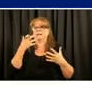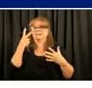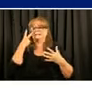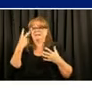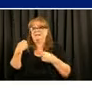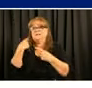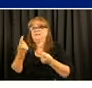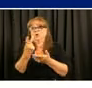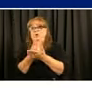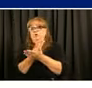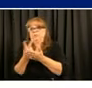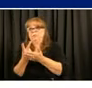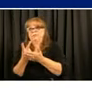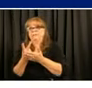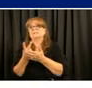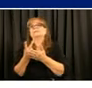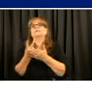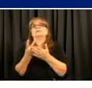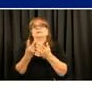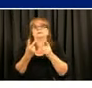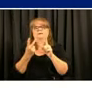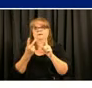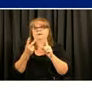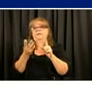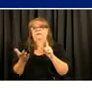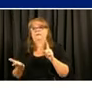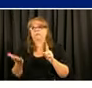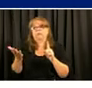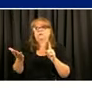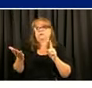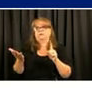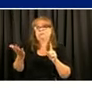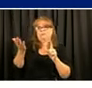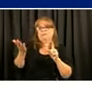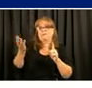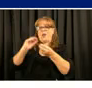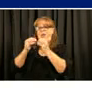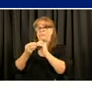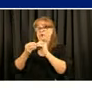increase in our percent positivity trend overall we seem to be in a bit of a plateau when it comes